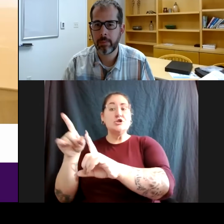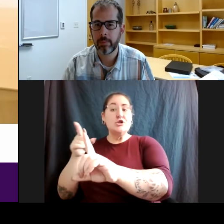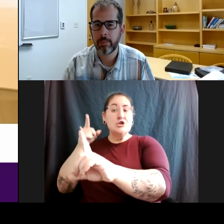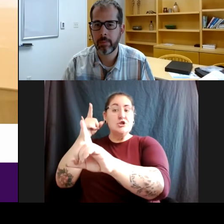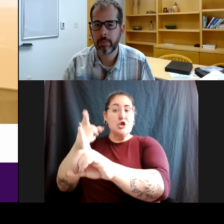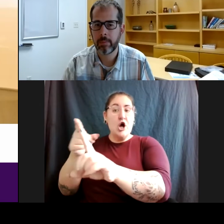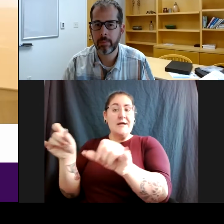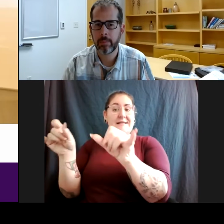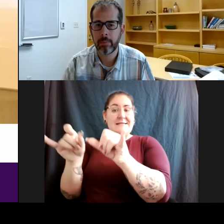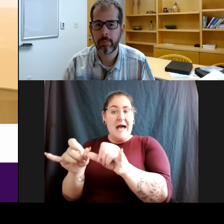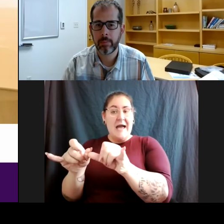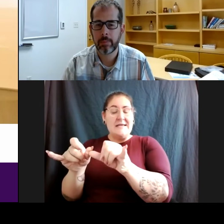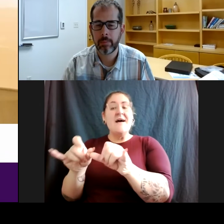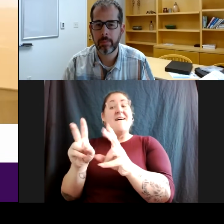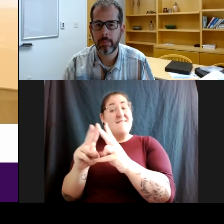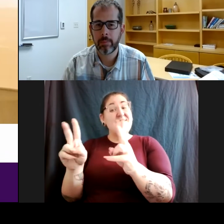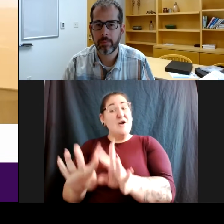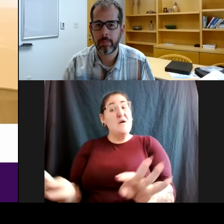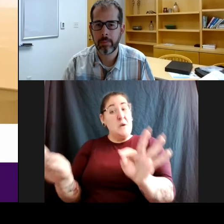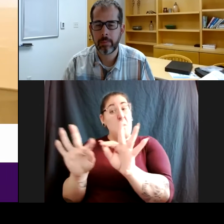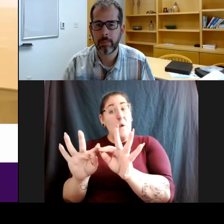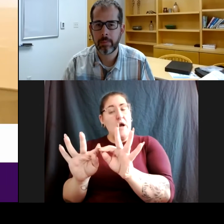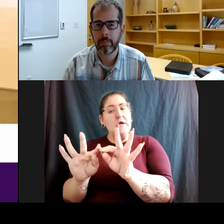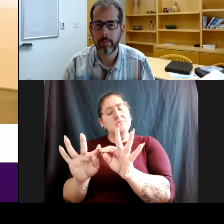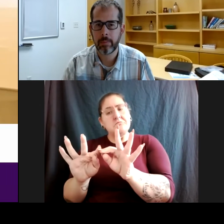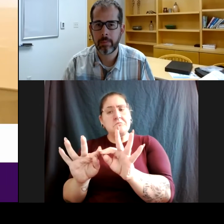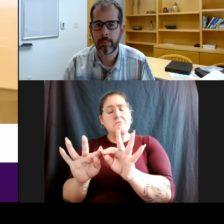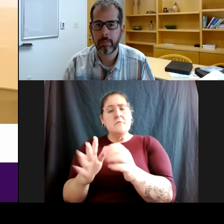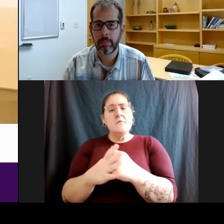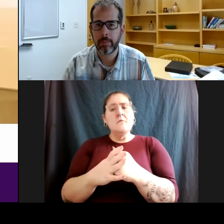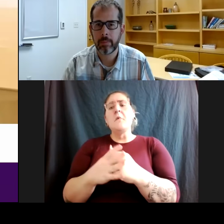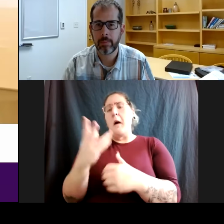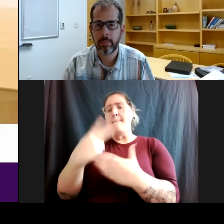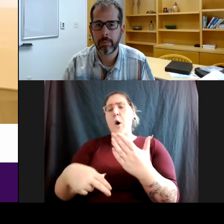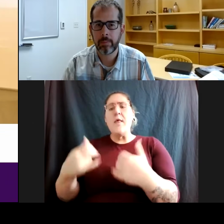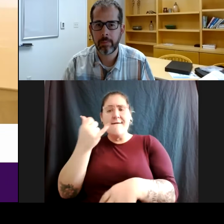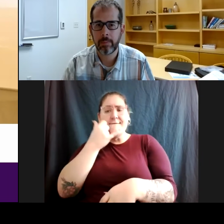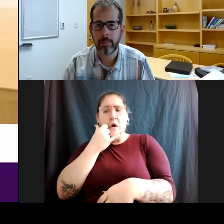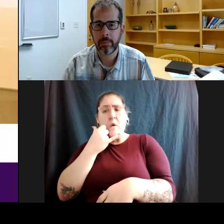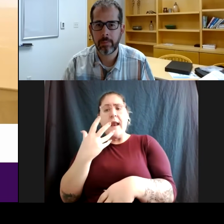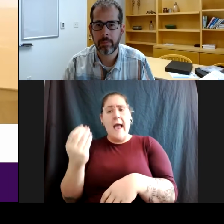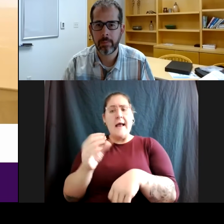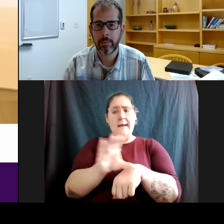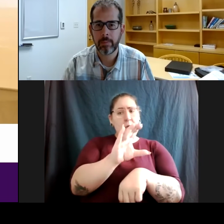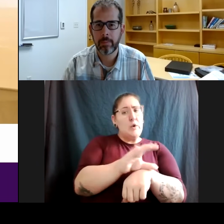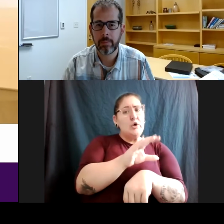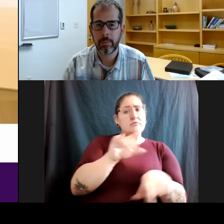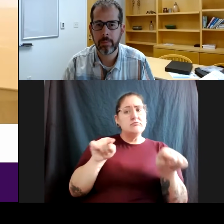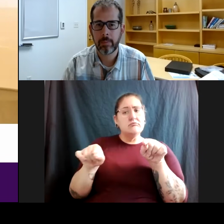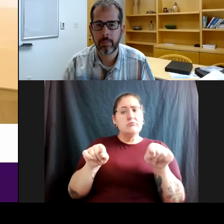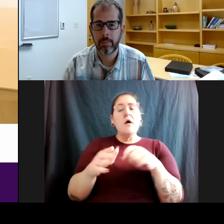is touch after all touch target. But it equates to both platforms. So, the same rules really do apply.